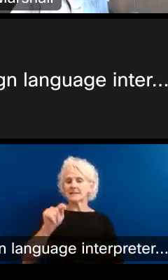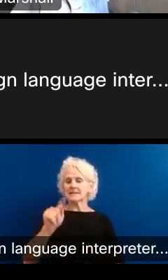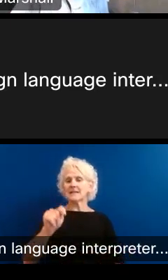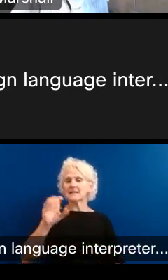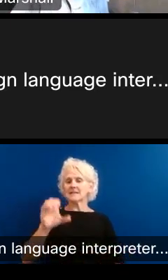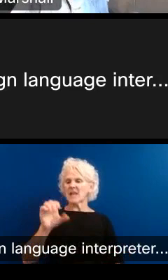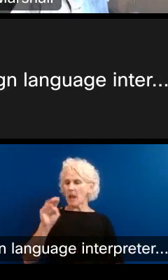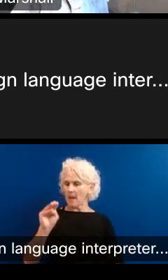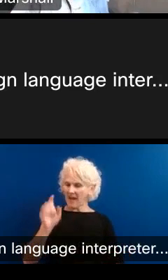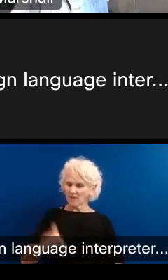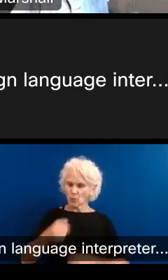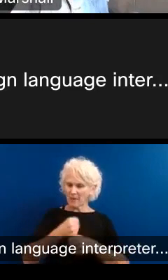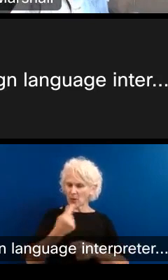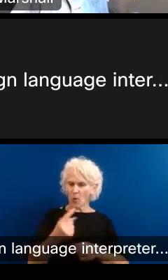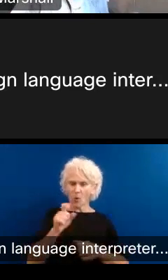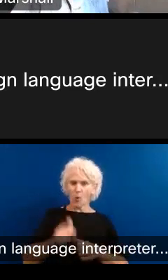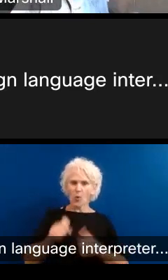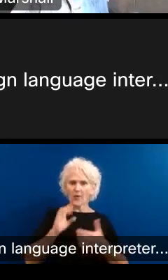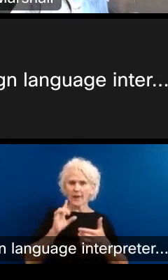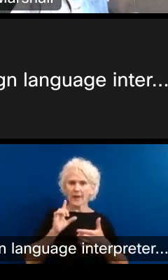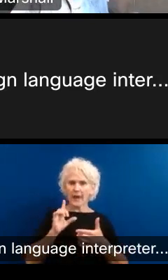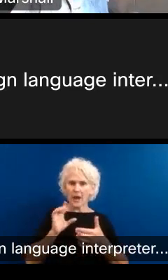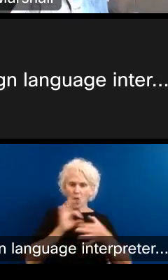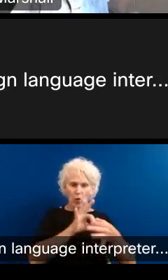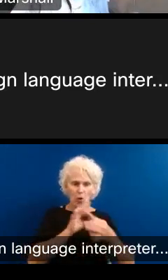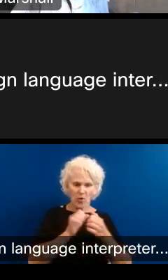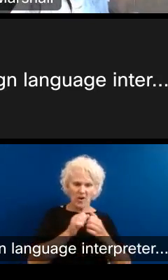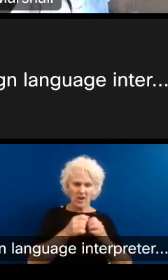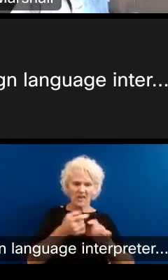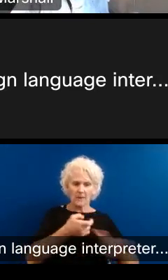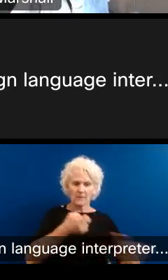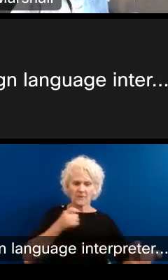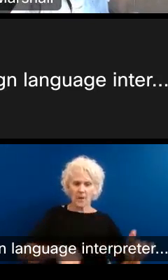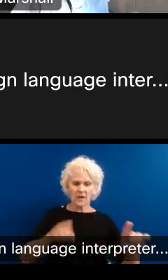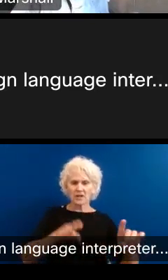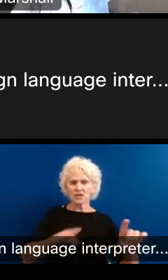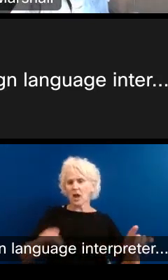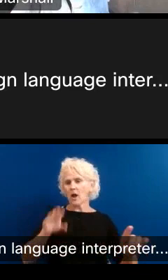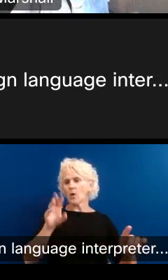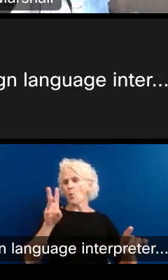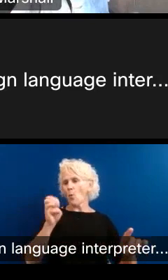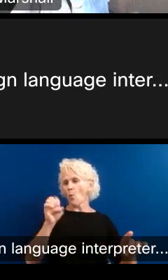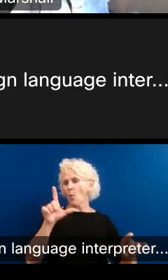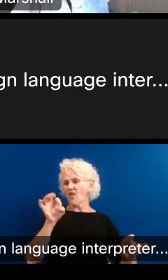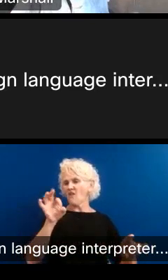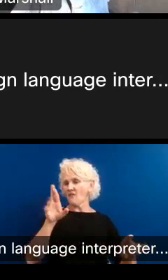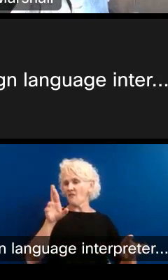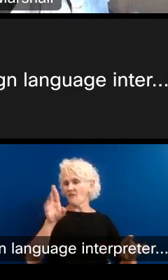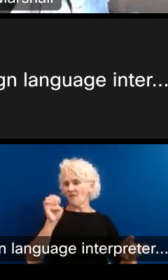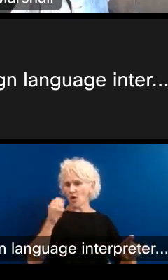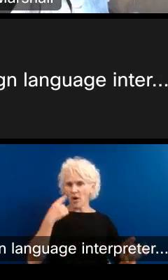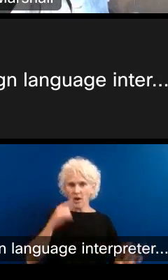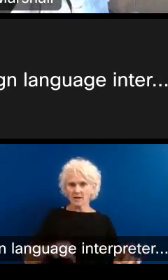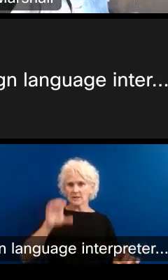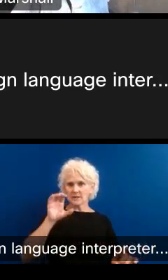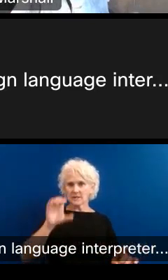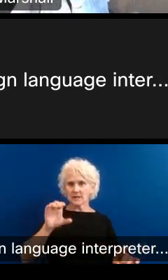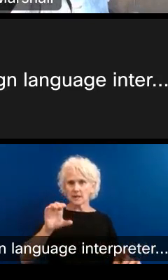with one provided by child welfare? - [Di] So, I'm assuming that's CMHTCM,